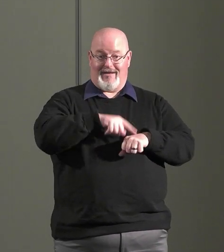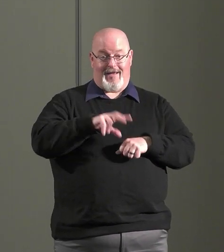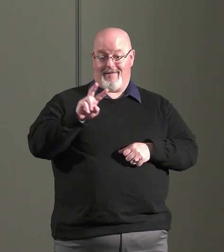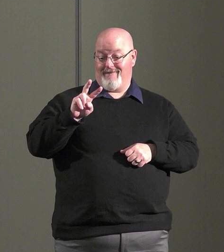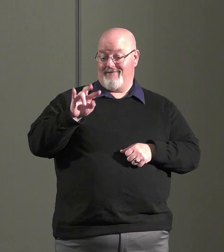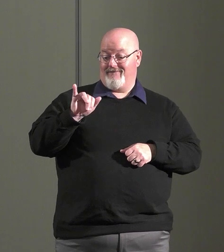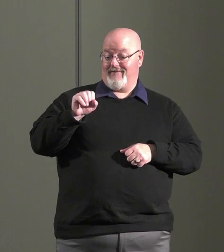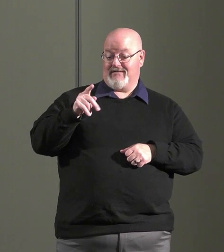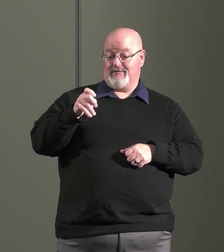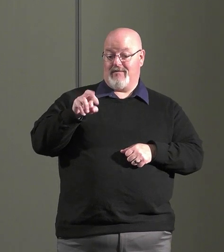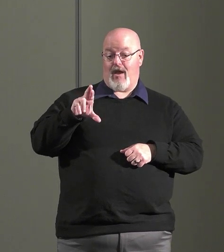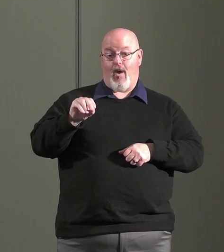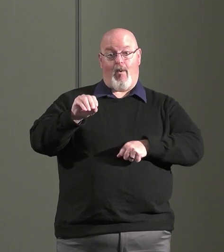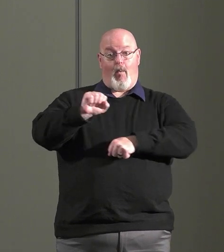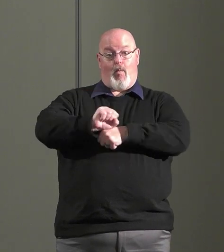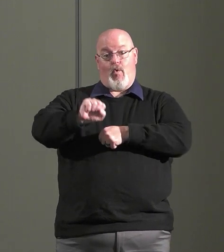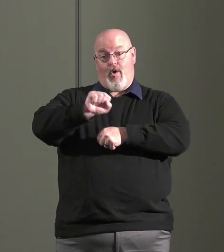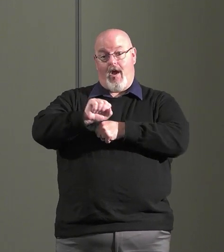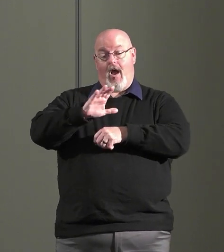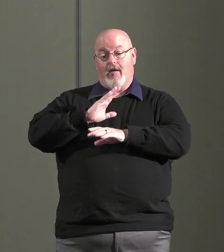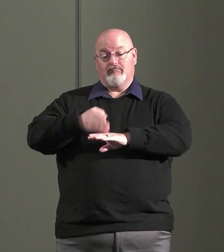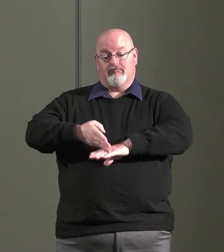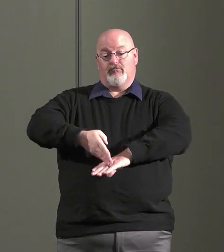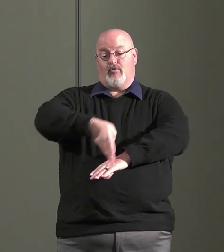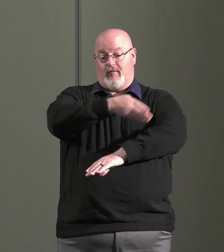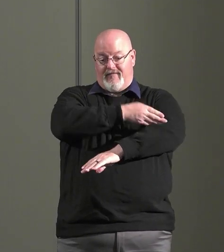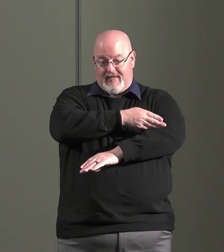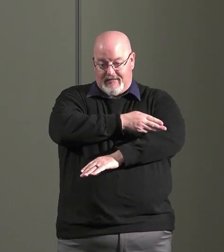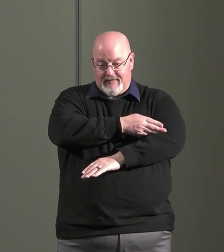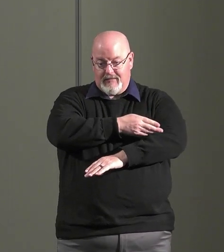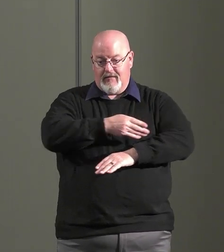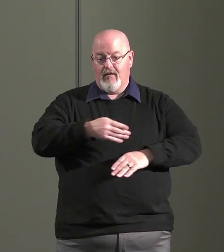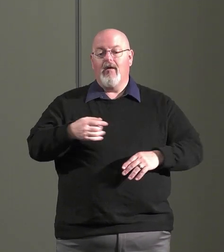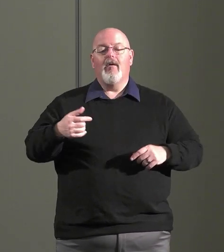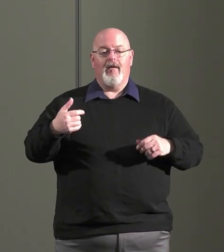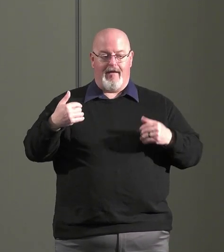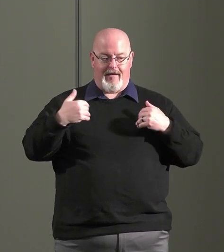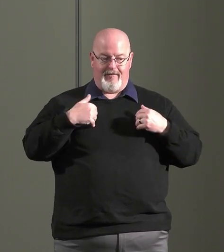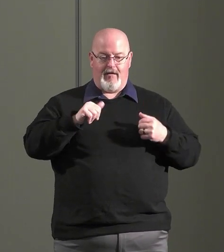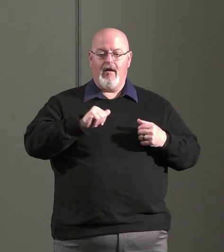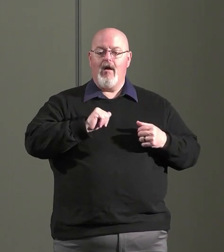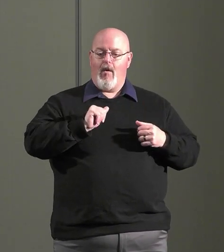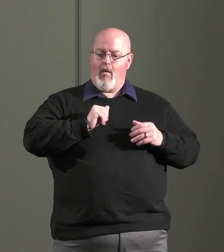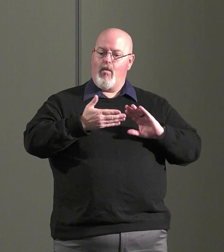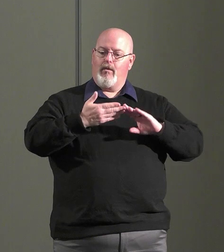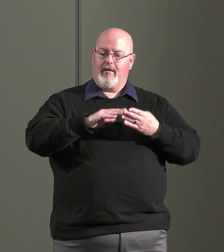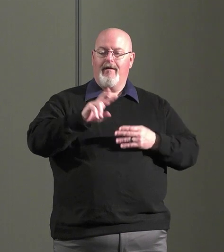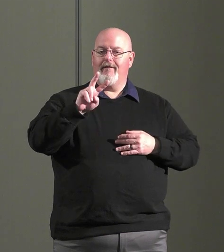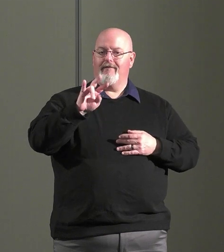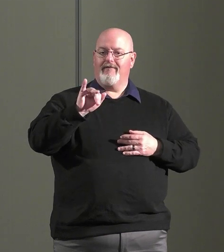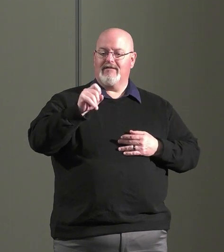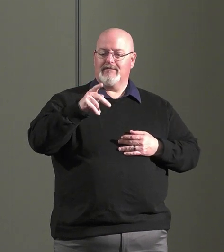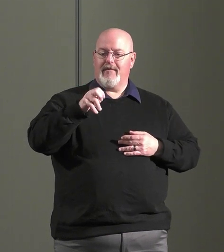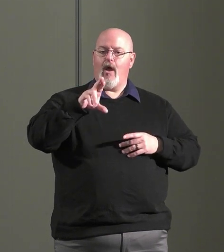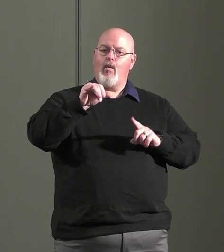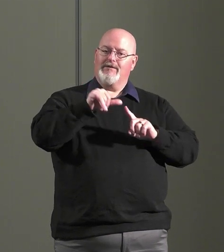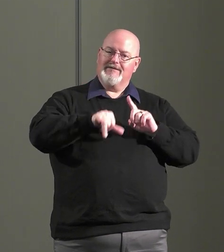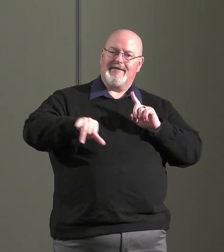works on improving ARIA. We also have our own community Vispero standard support collaboration